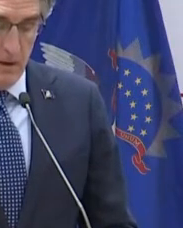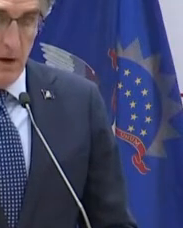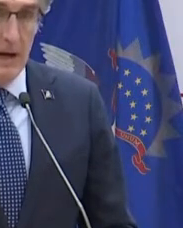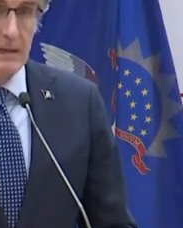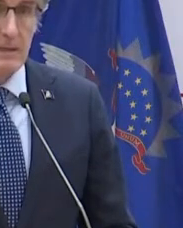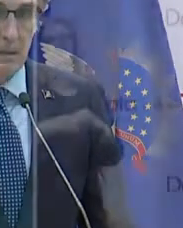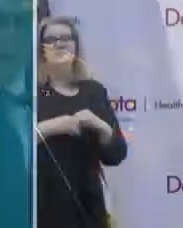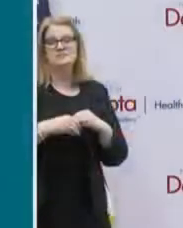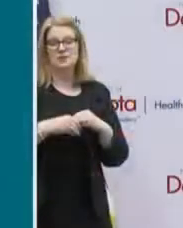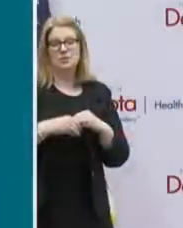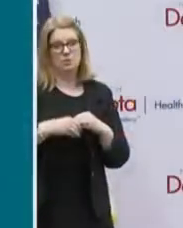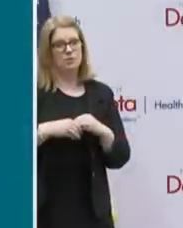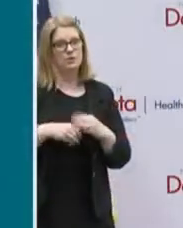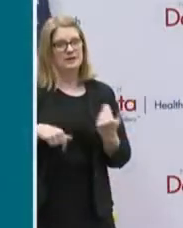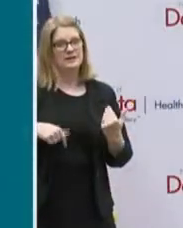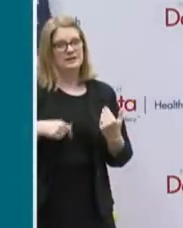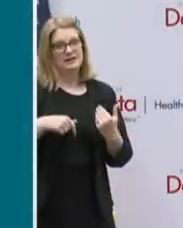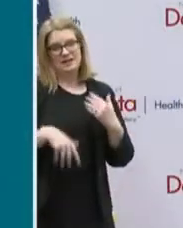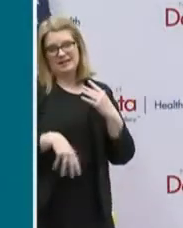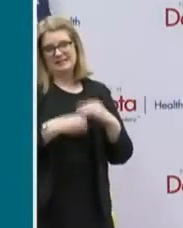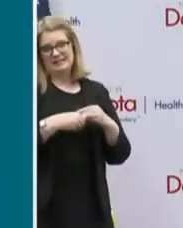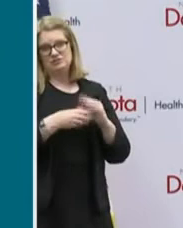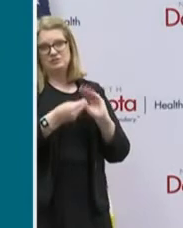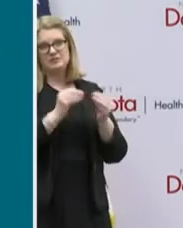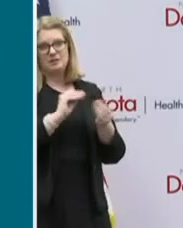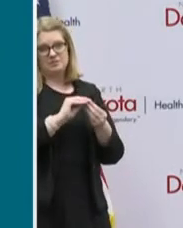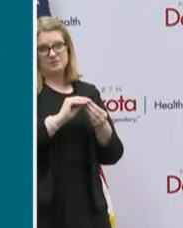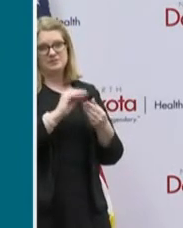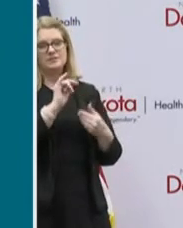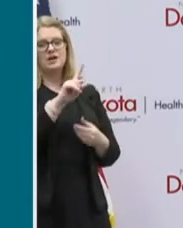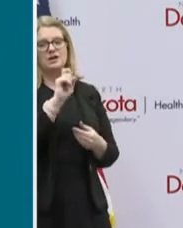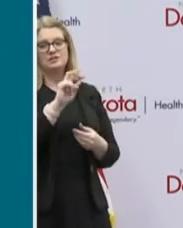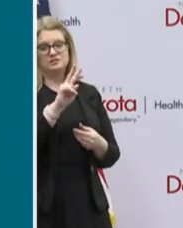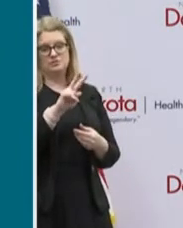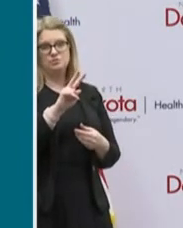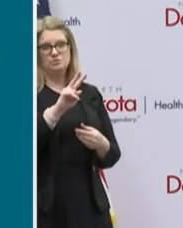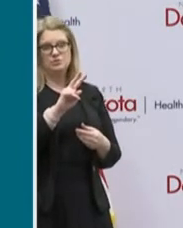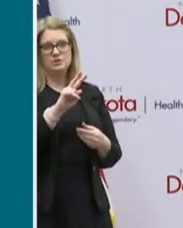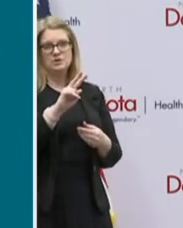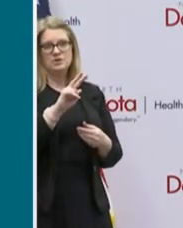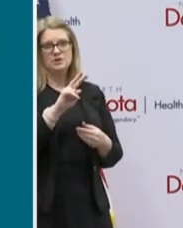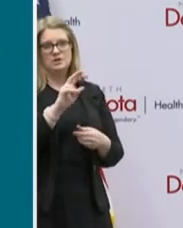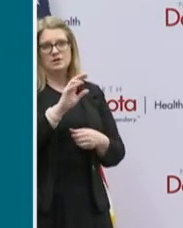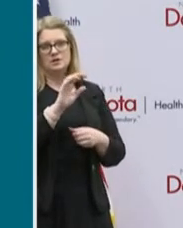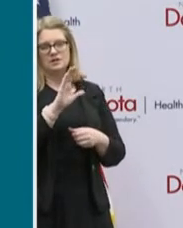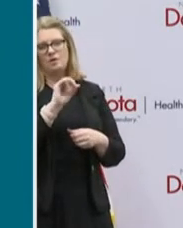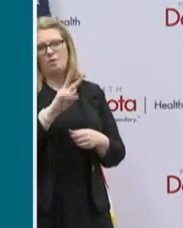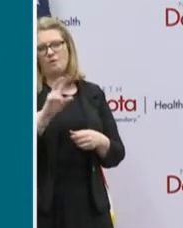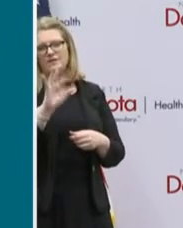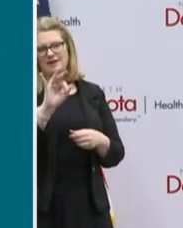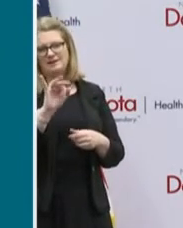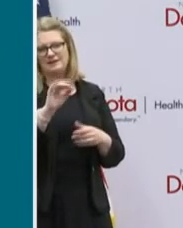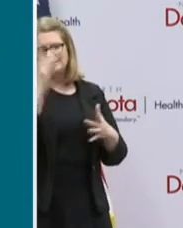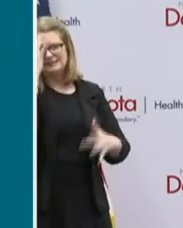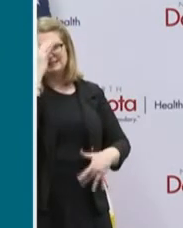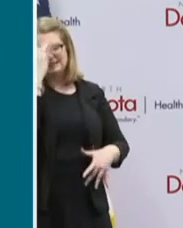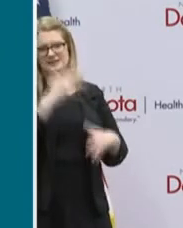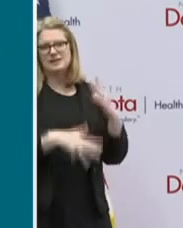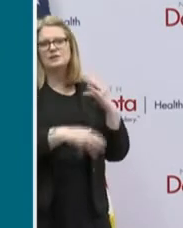WORKING WITH THE PRIVATE IS PRIVATE SECTOR, TODAY, WE ARE CONFIRMING OUR HIGHEST DAY YET